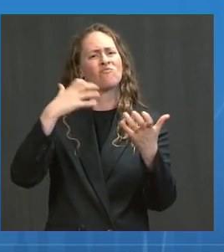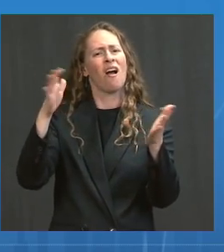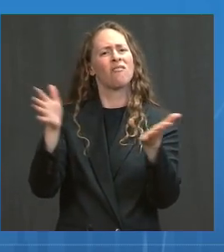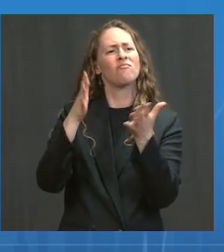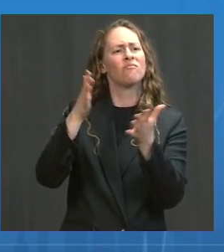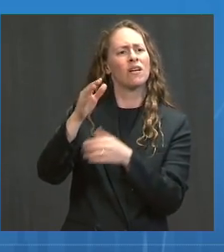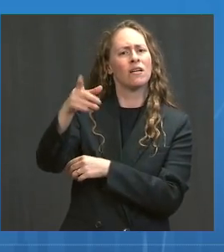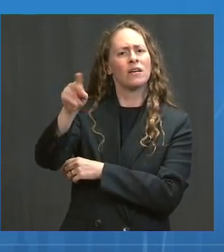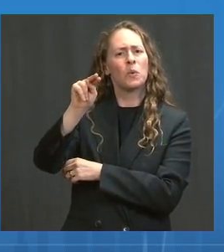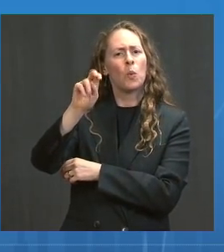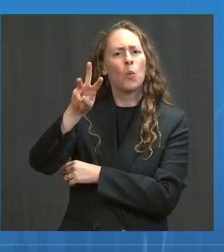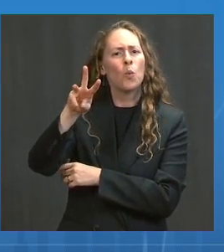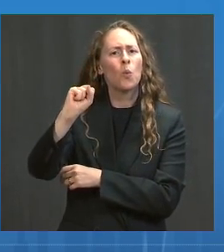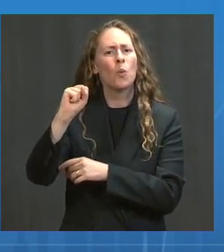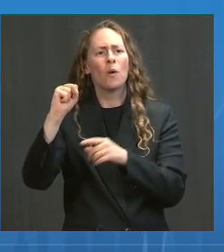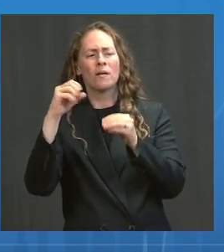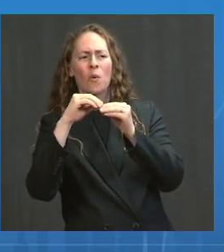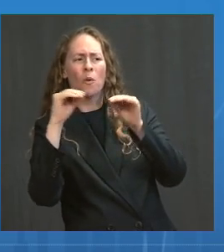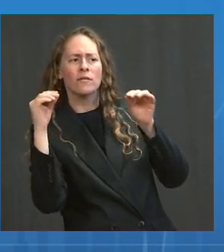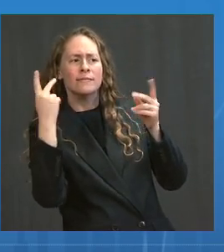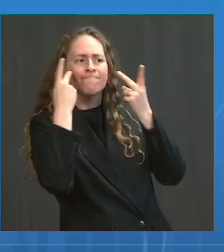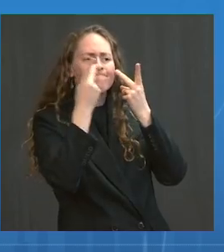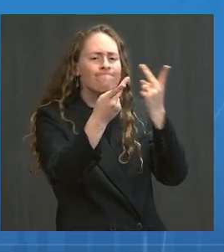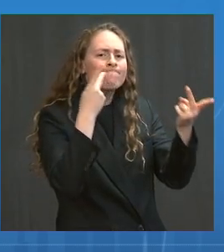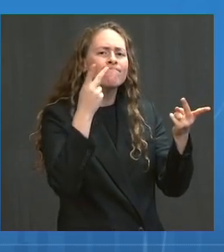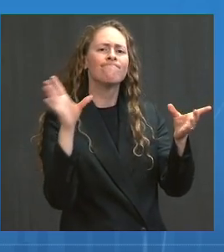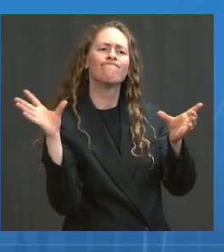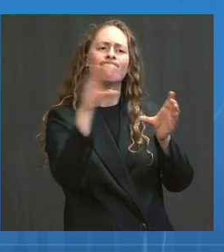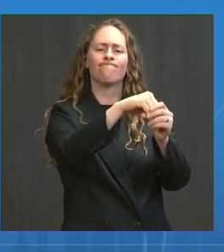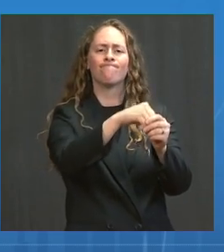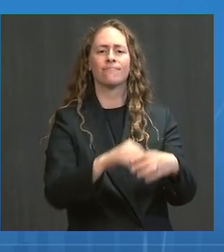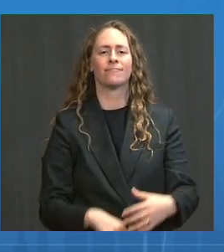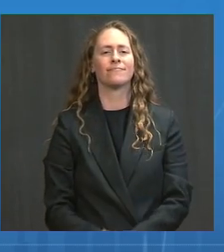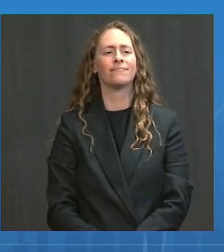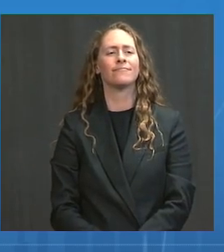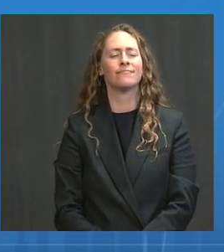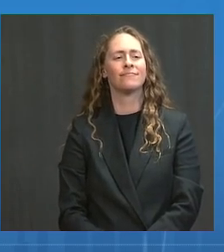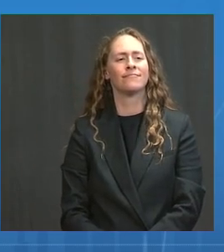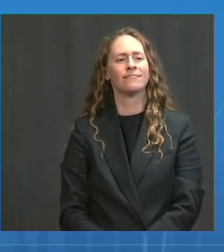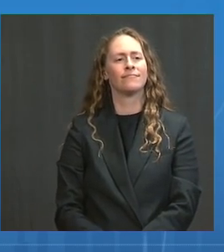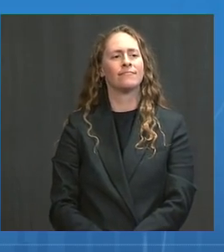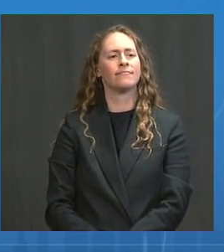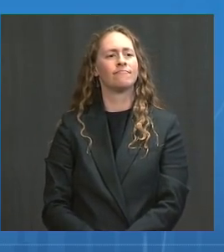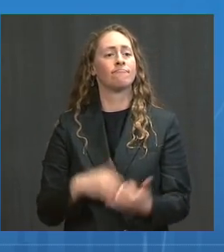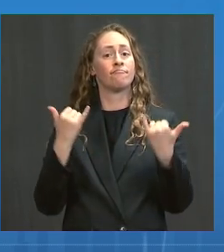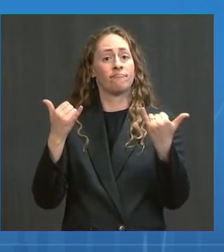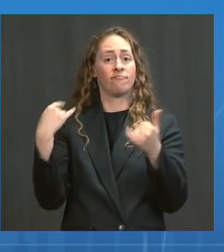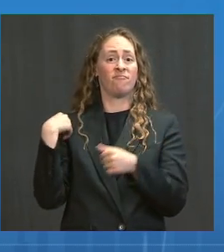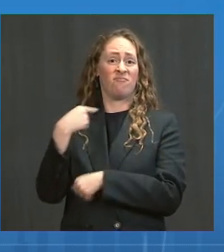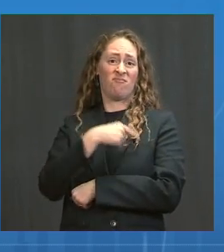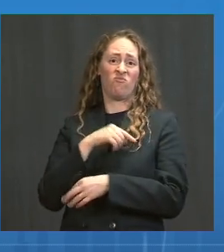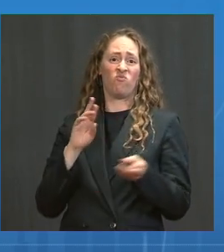To be clear: The federal government stands ready to meet the moment and work with our state partners to respond to the Delta variant.